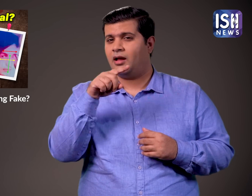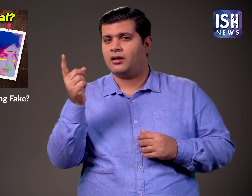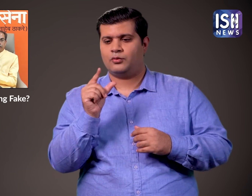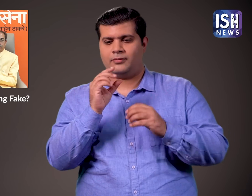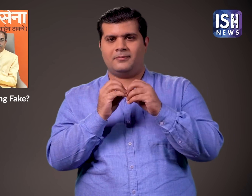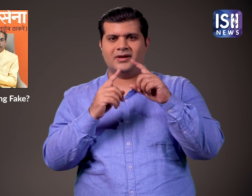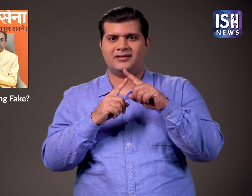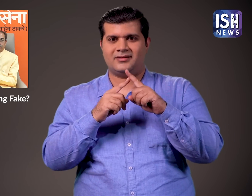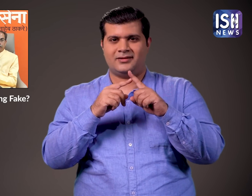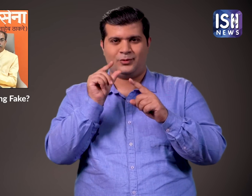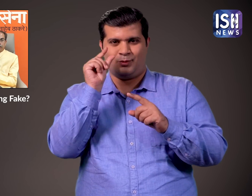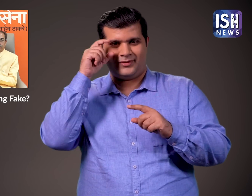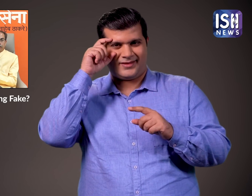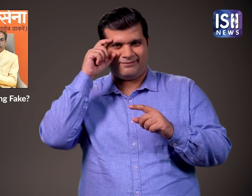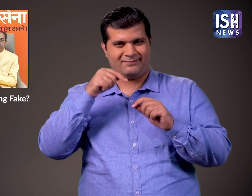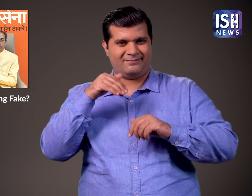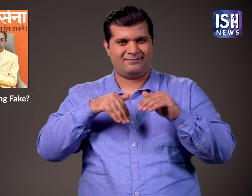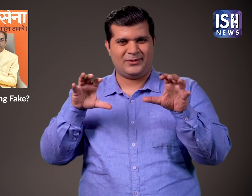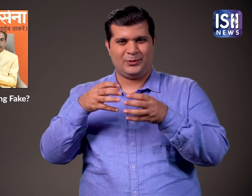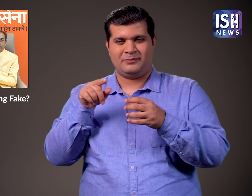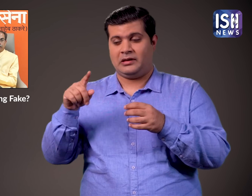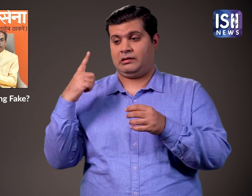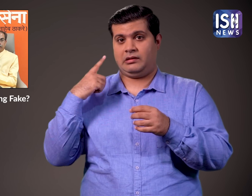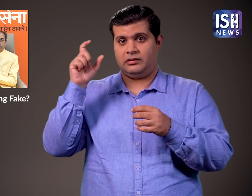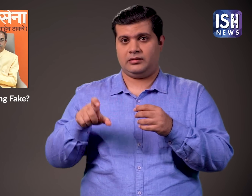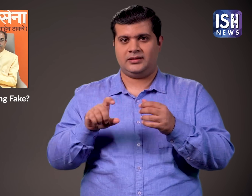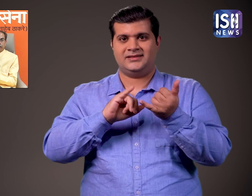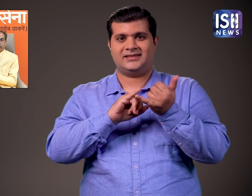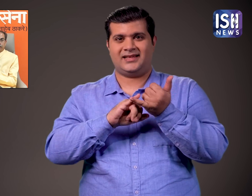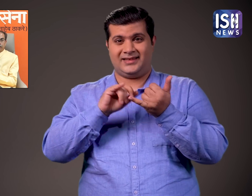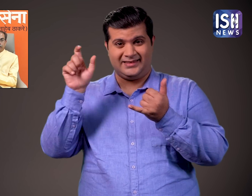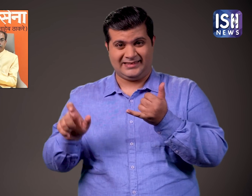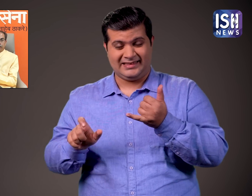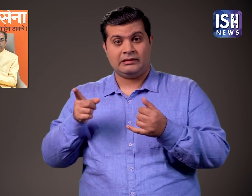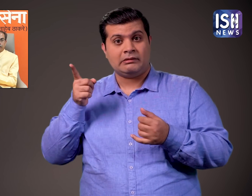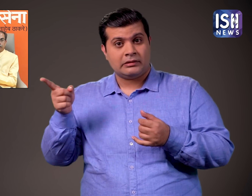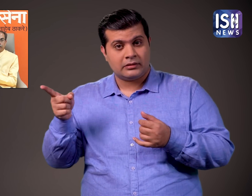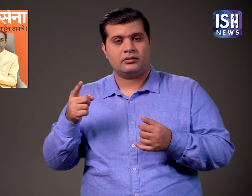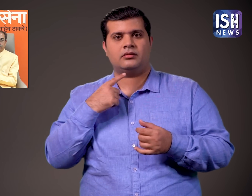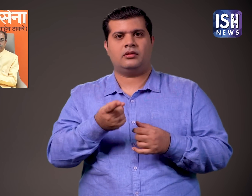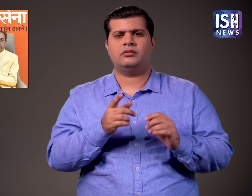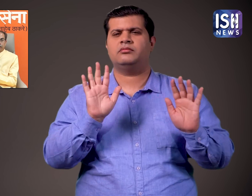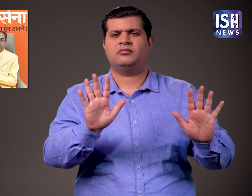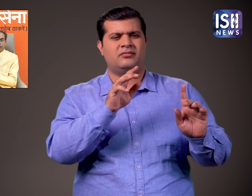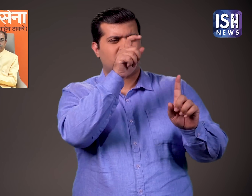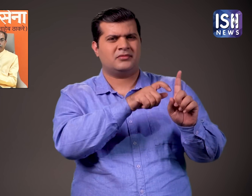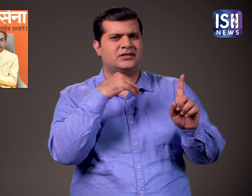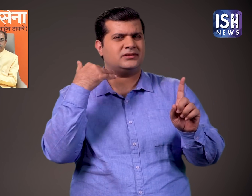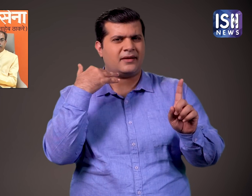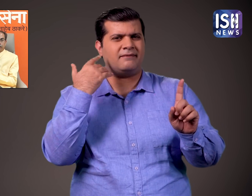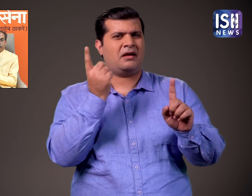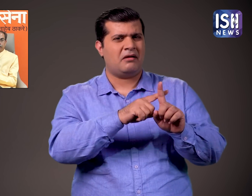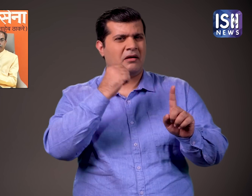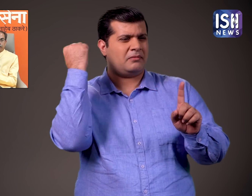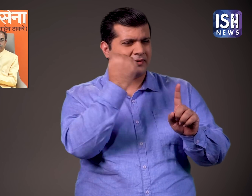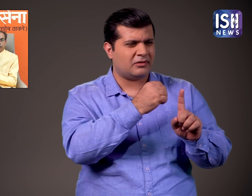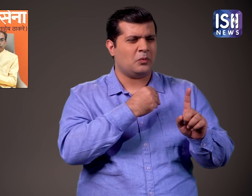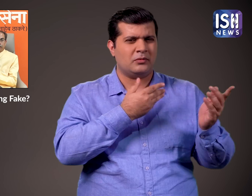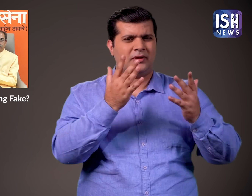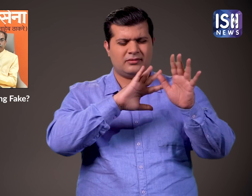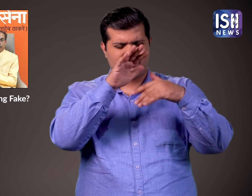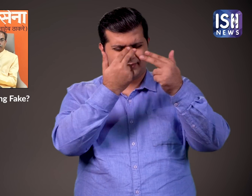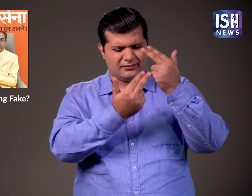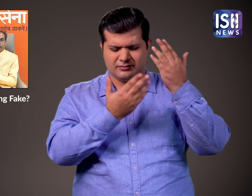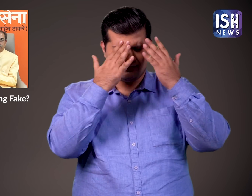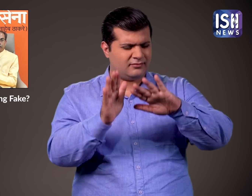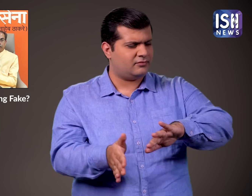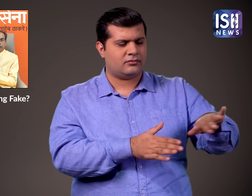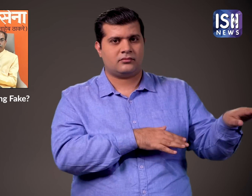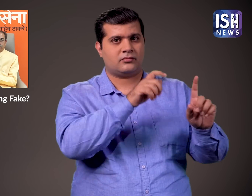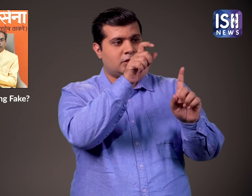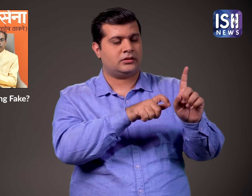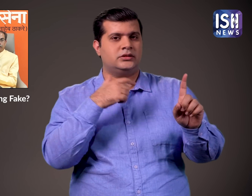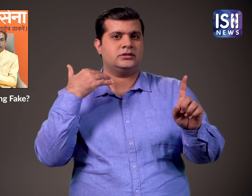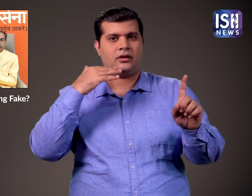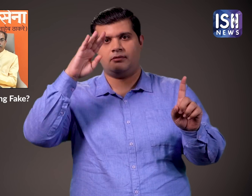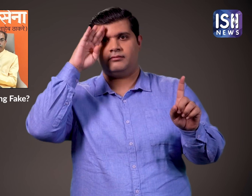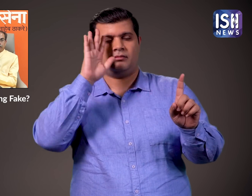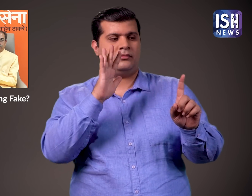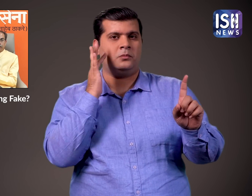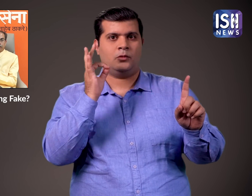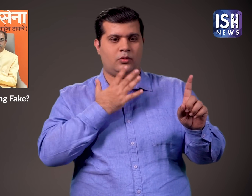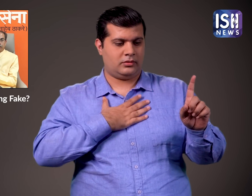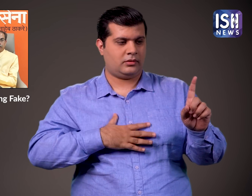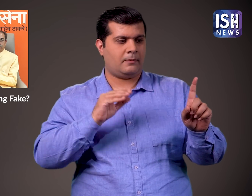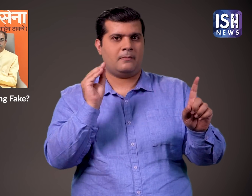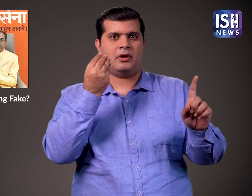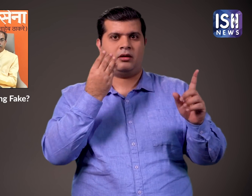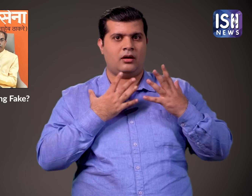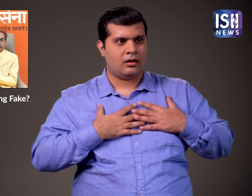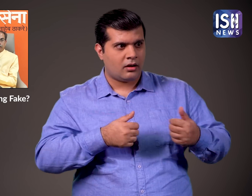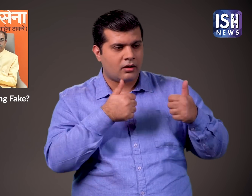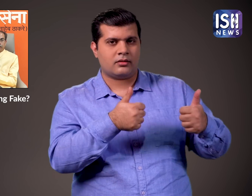Uddhav Thackeray Shiv Sena MP Sanjay Raut said that it doesn't matter how deep the knife went, Saif's is recovering.